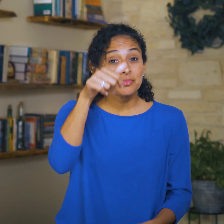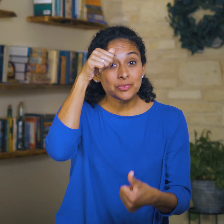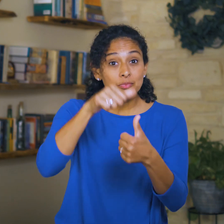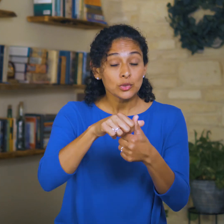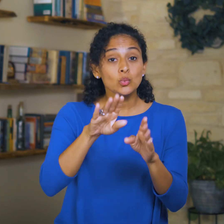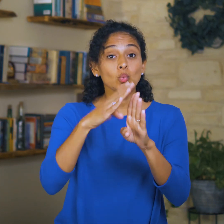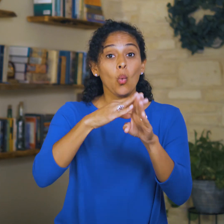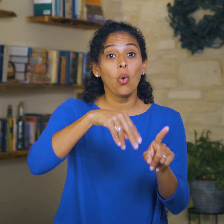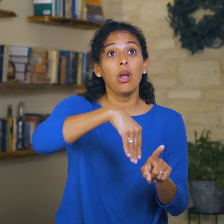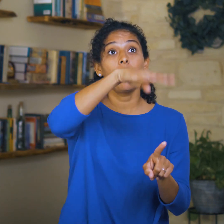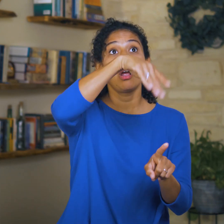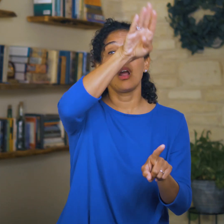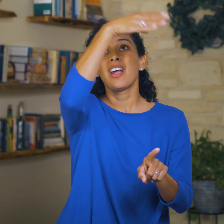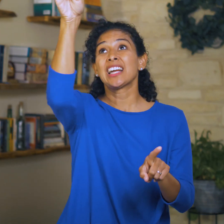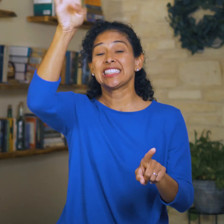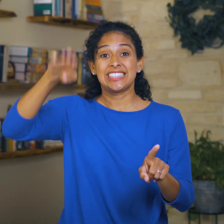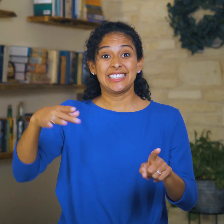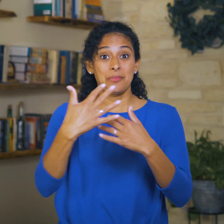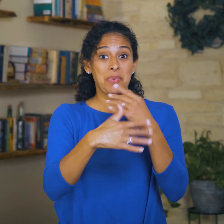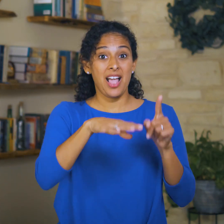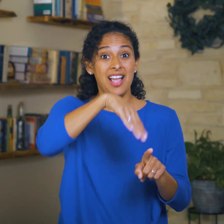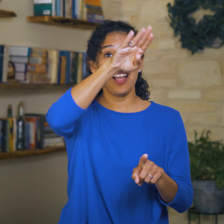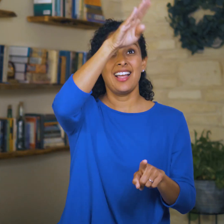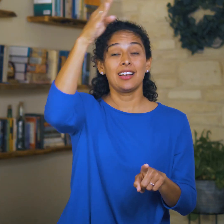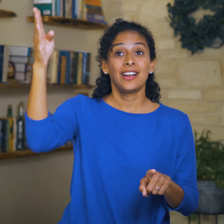where those whose doorways were marked with blood—